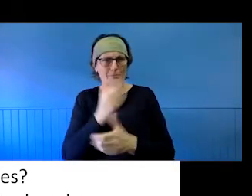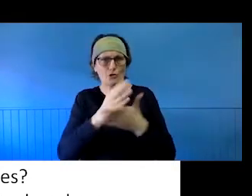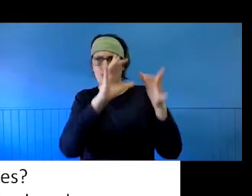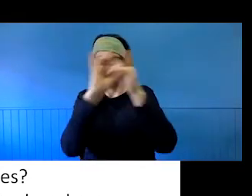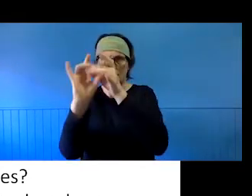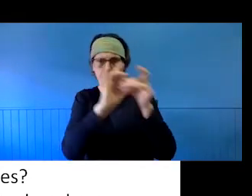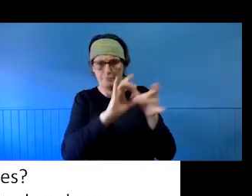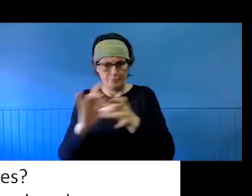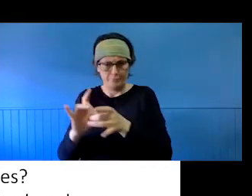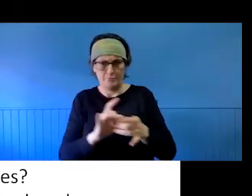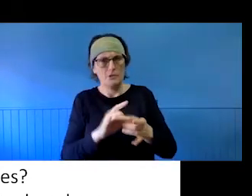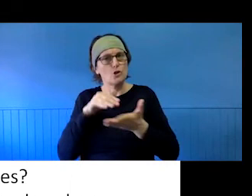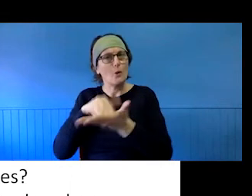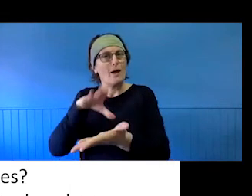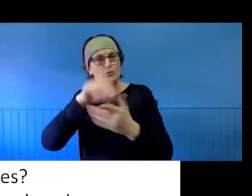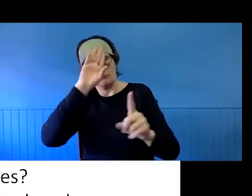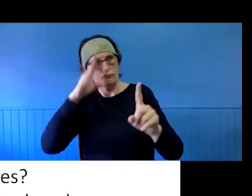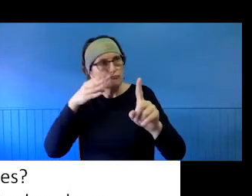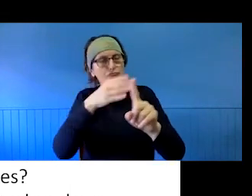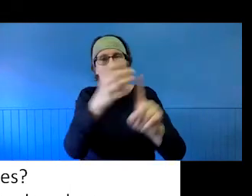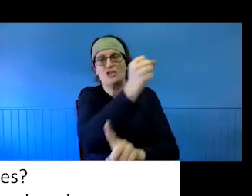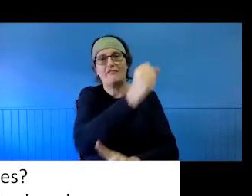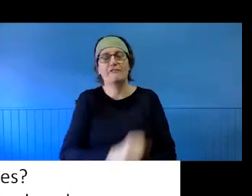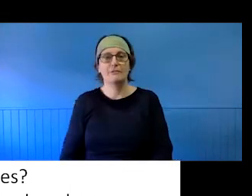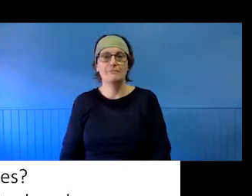And it actually helps when you're sitting down, you